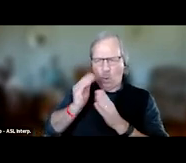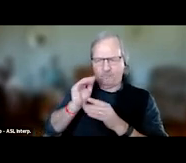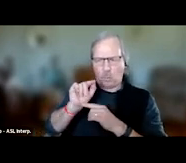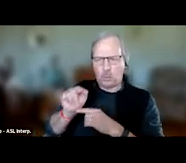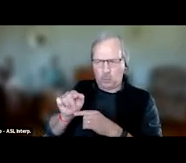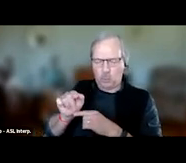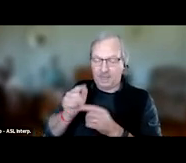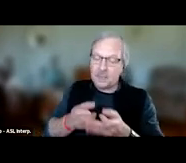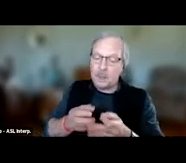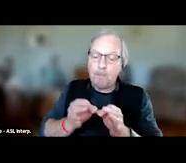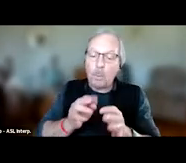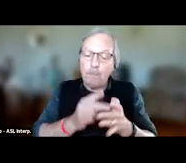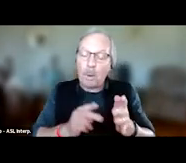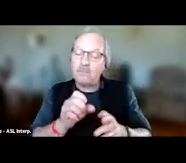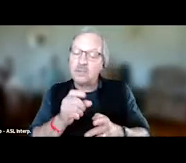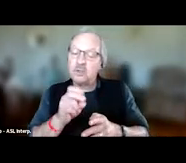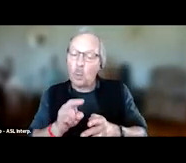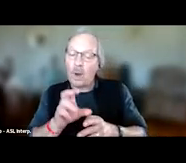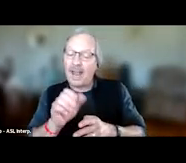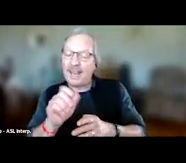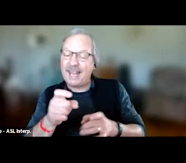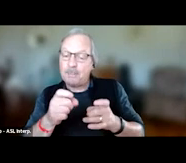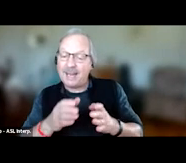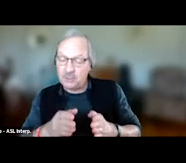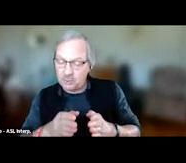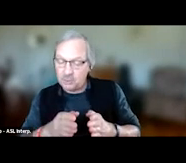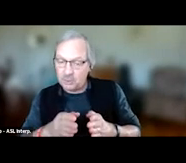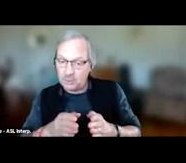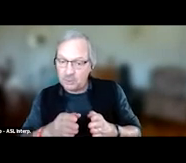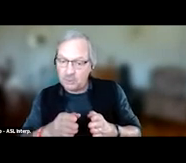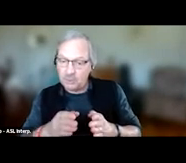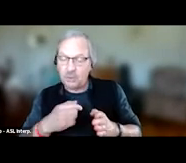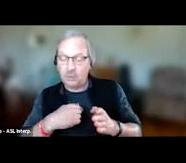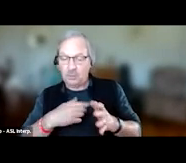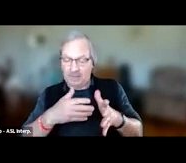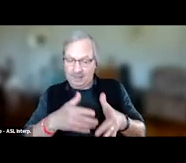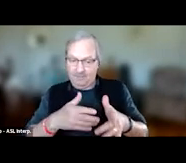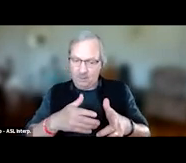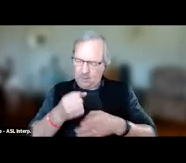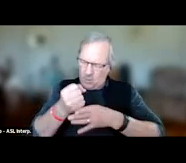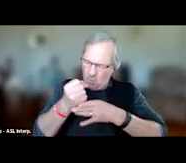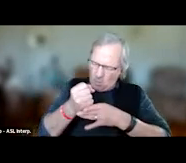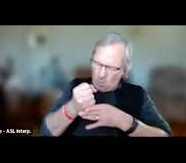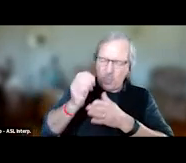part of being a SOAR case manager, is that you believe the case and that you are gonna hold up the hope that you are gonna show